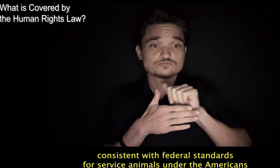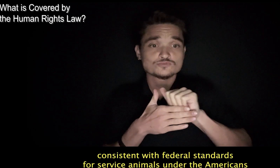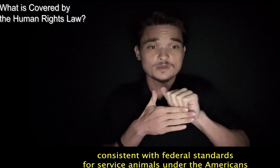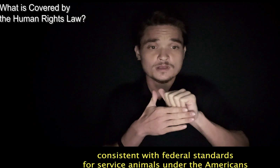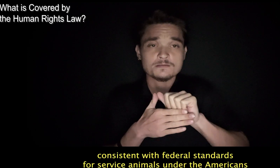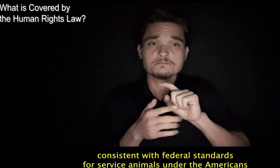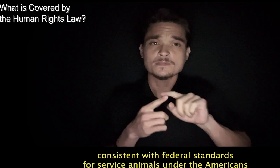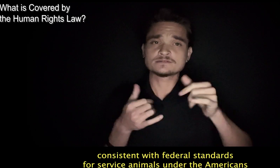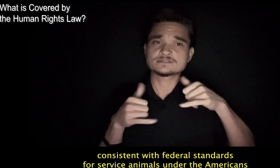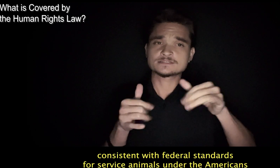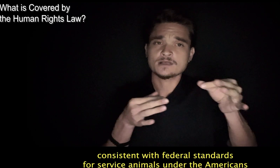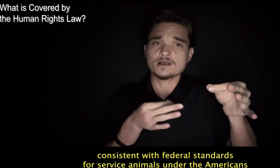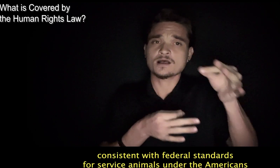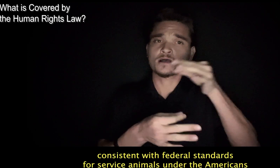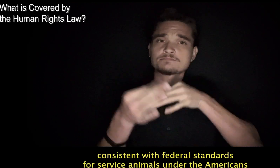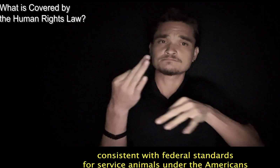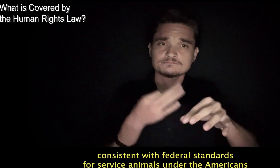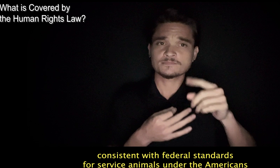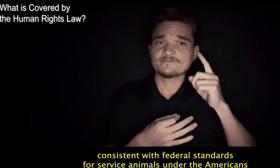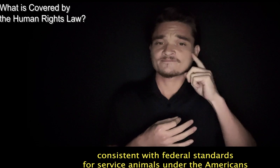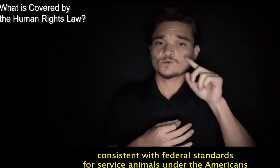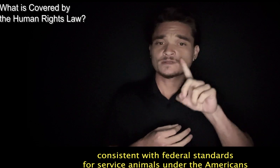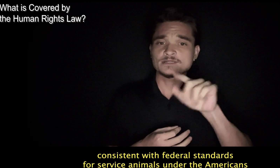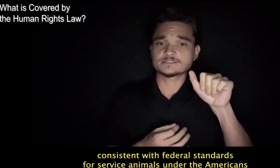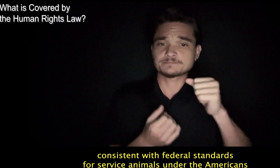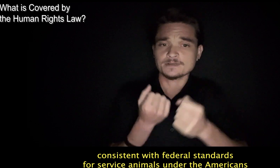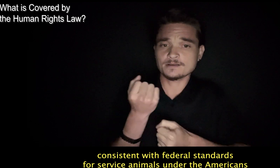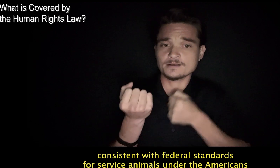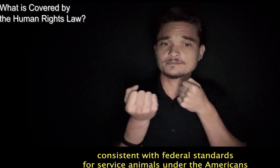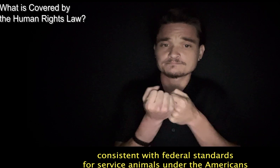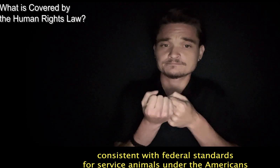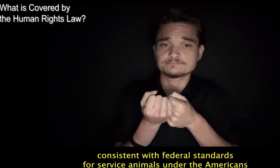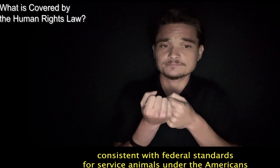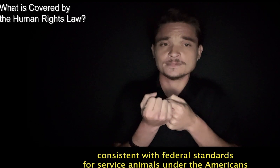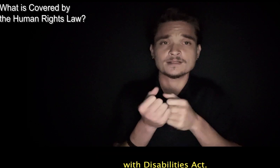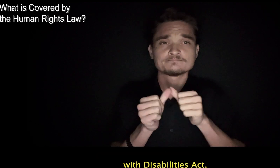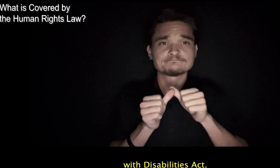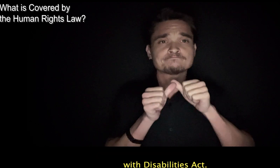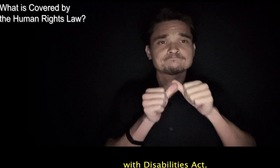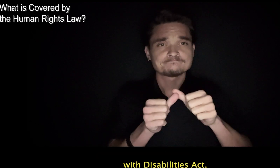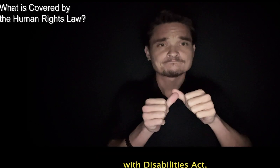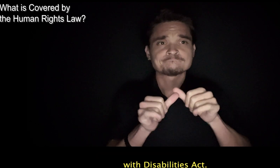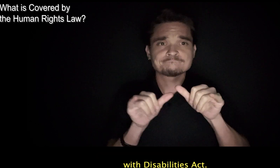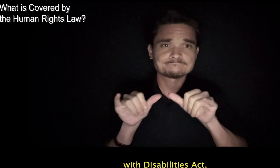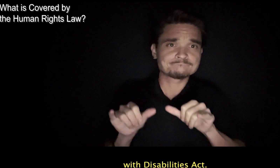consistent with federal standards for service animals under the Americans with Disabilities Act.